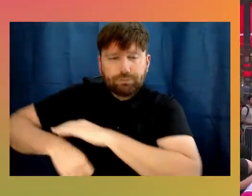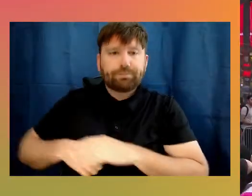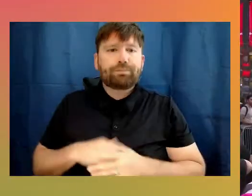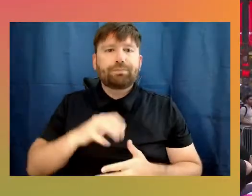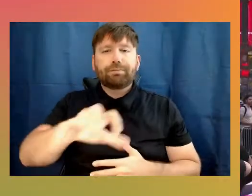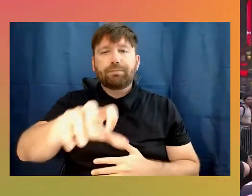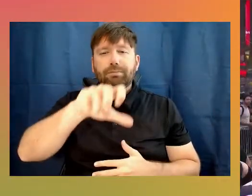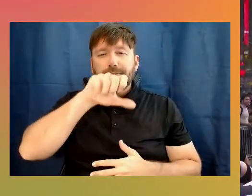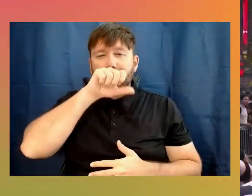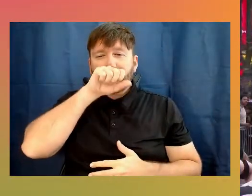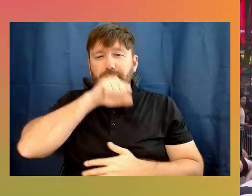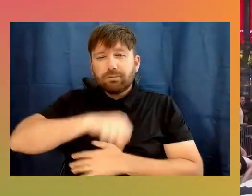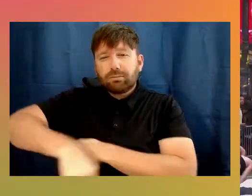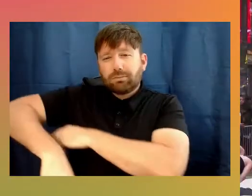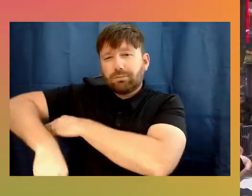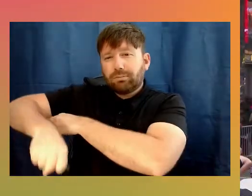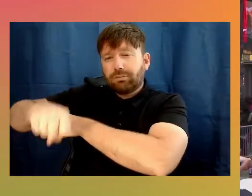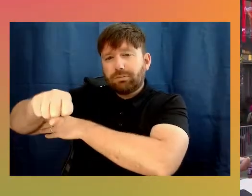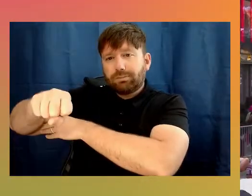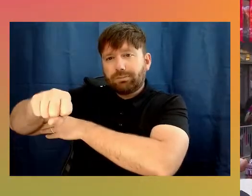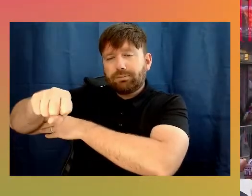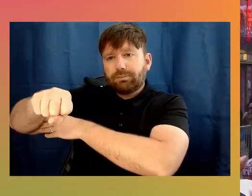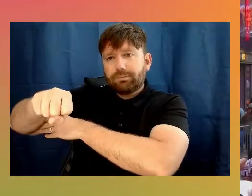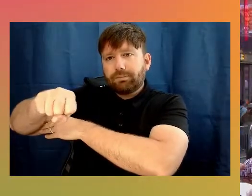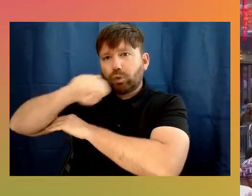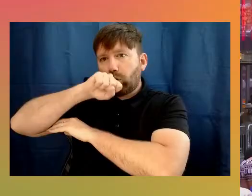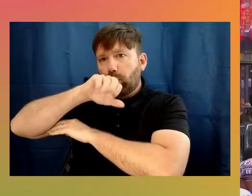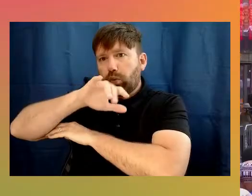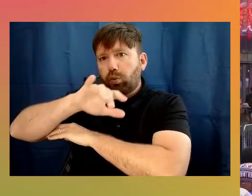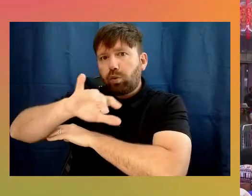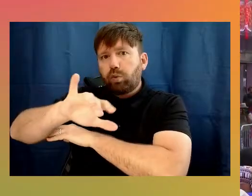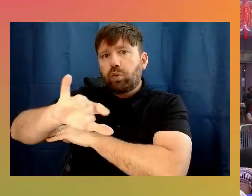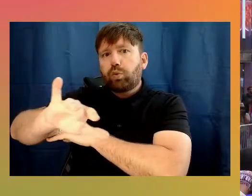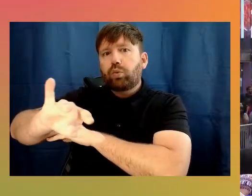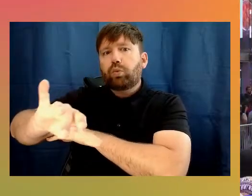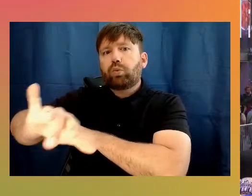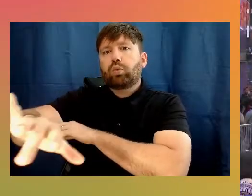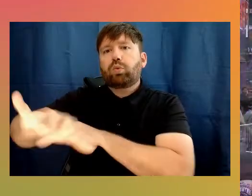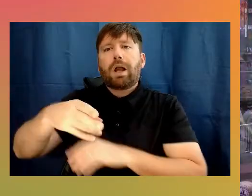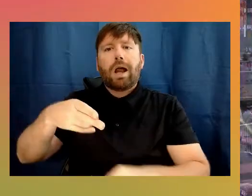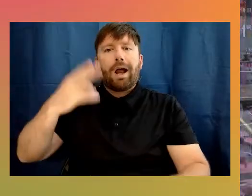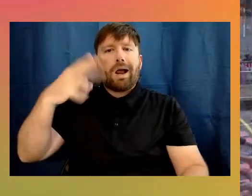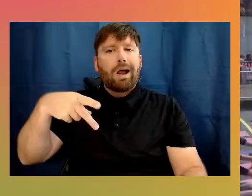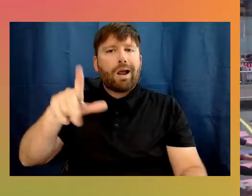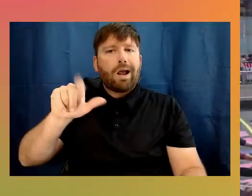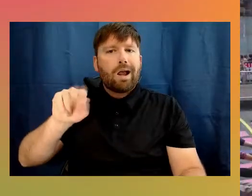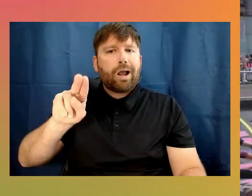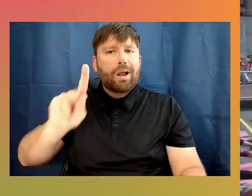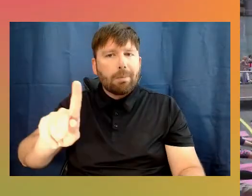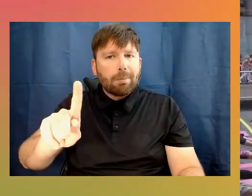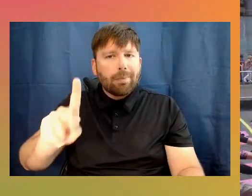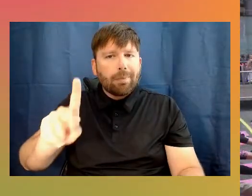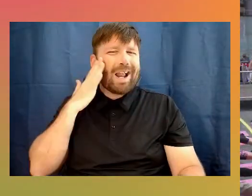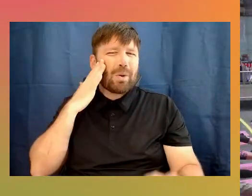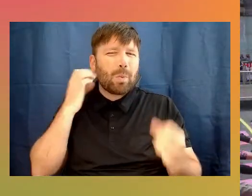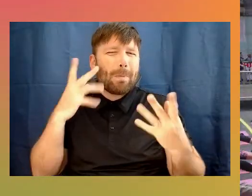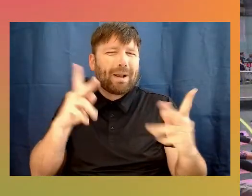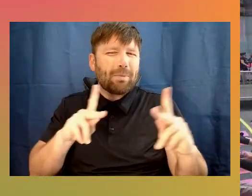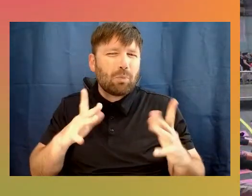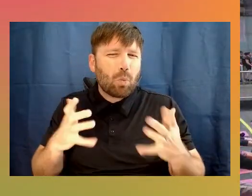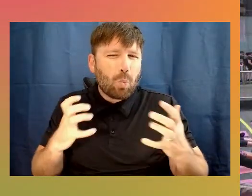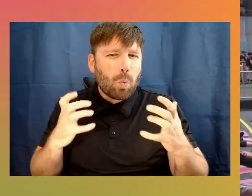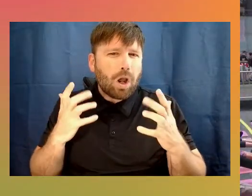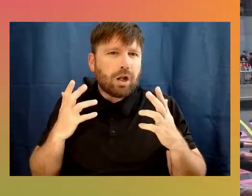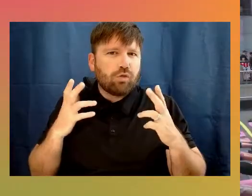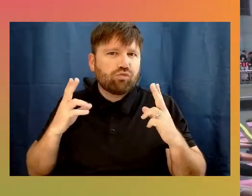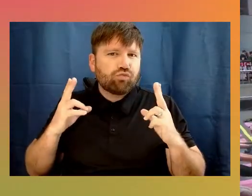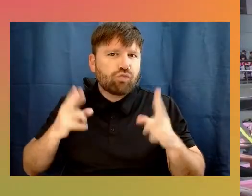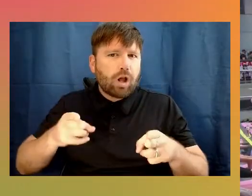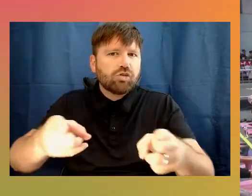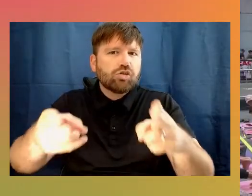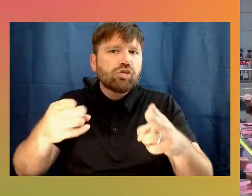GAZING AT THE SKY.